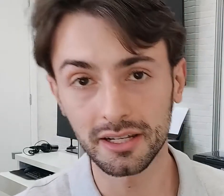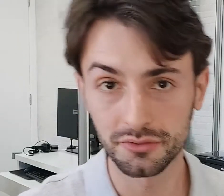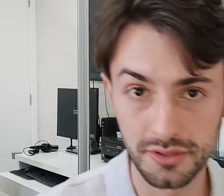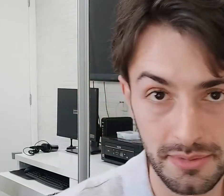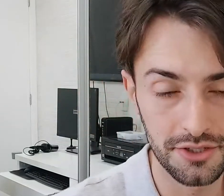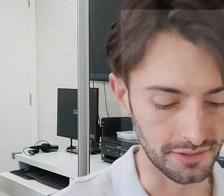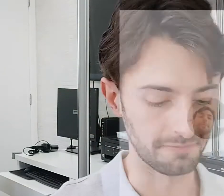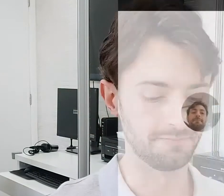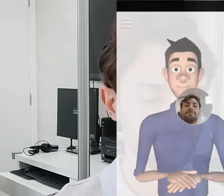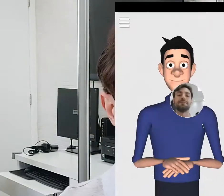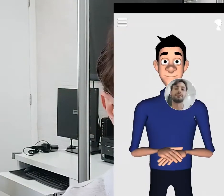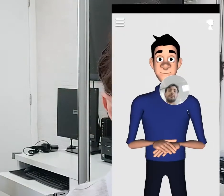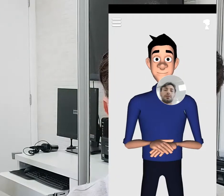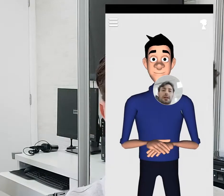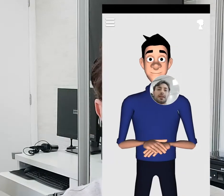move. Let's go!